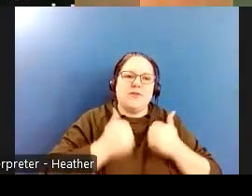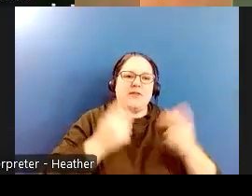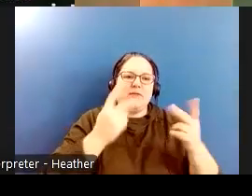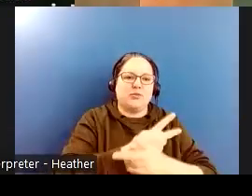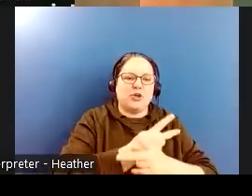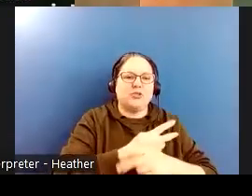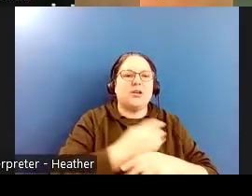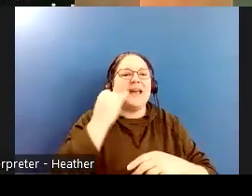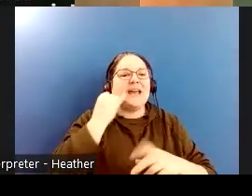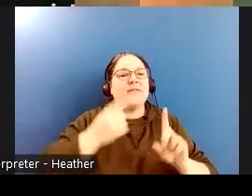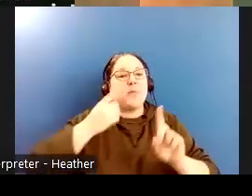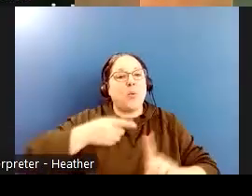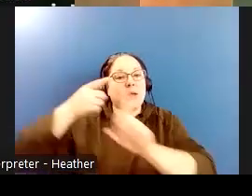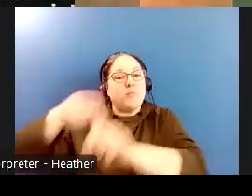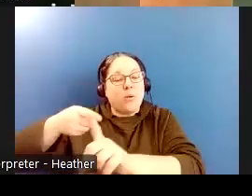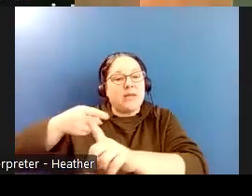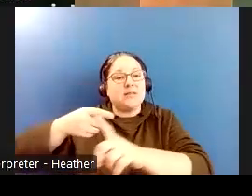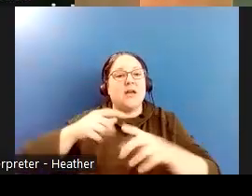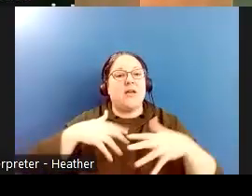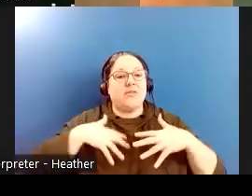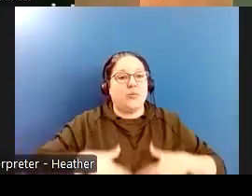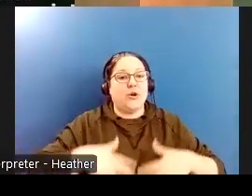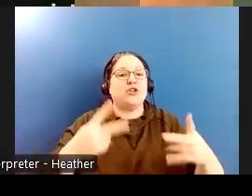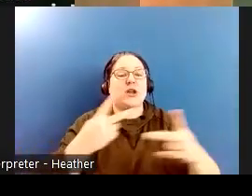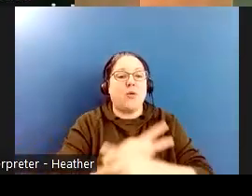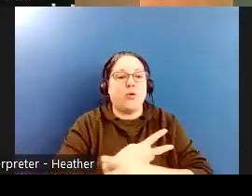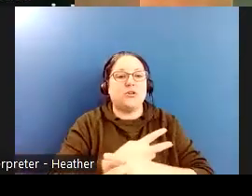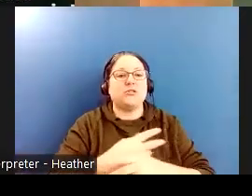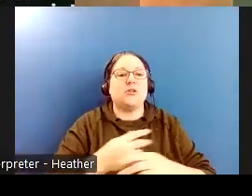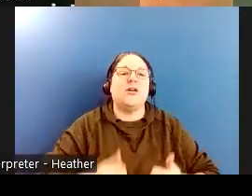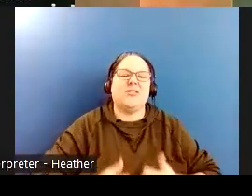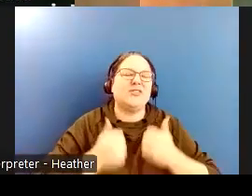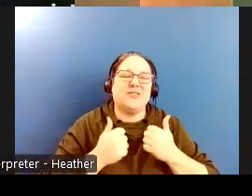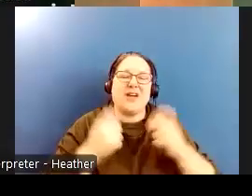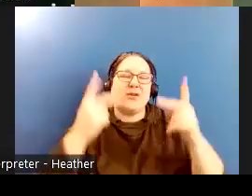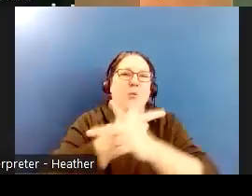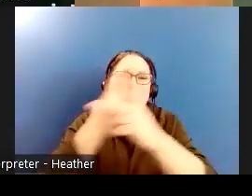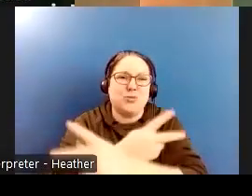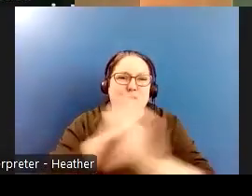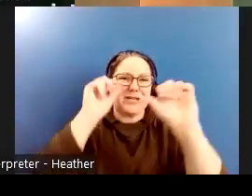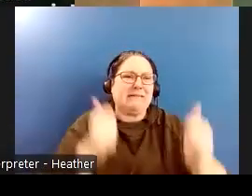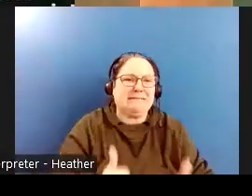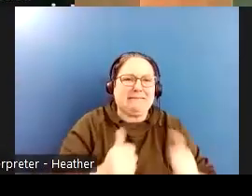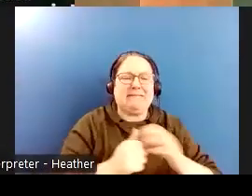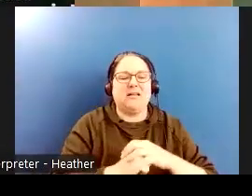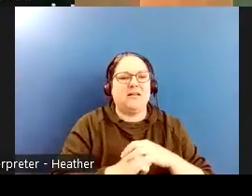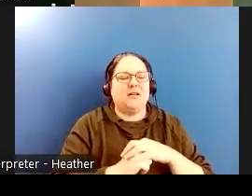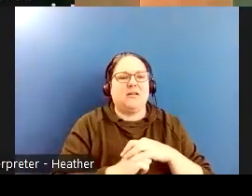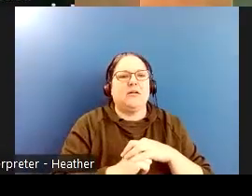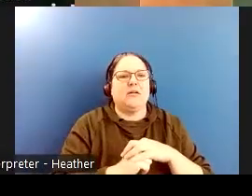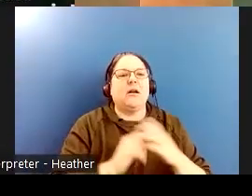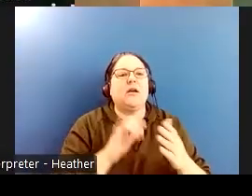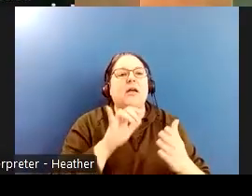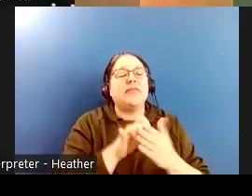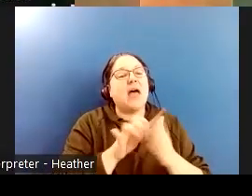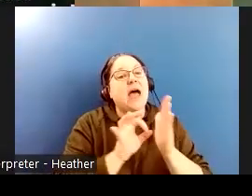depression was worse, then their survival was also worse. And this tracks with large epidemiologic